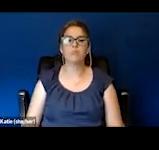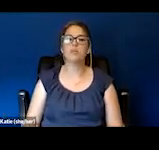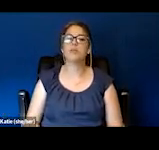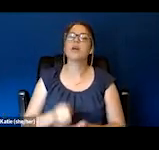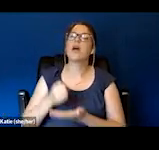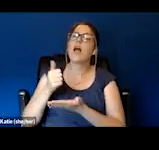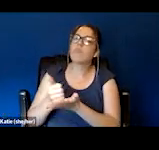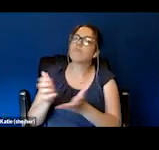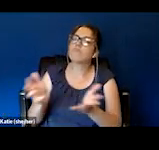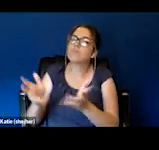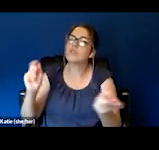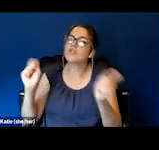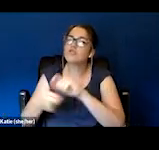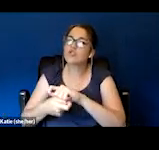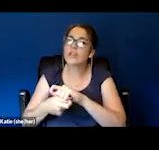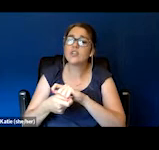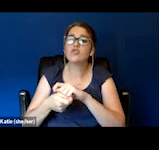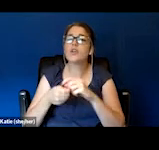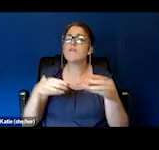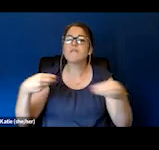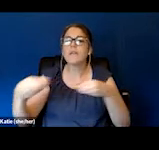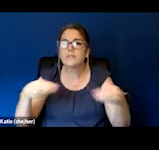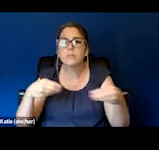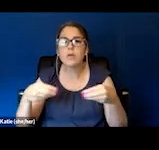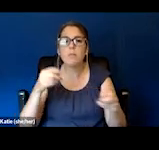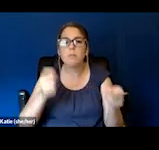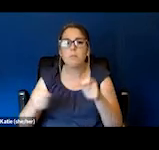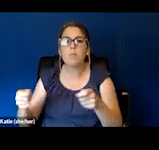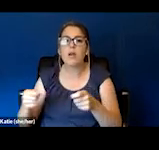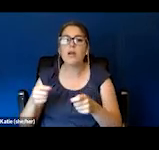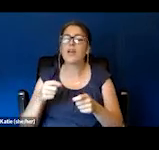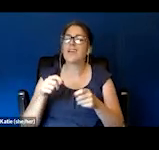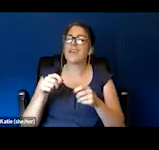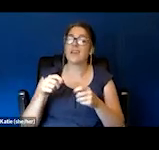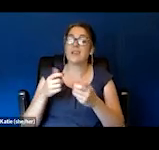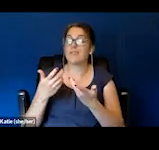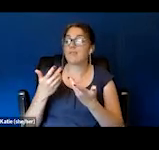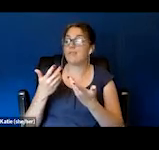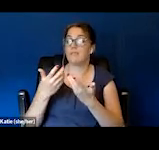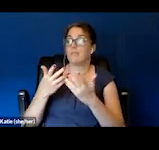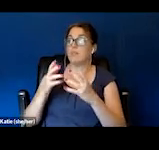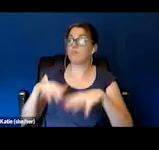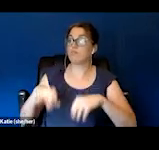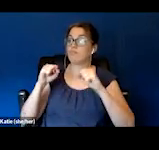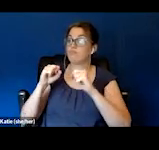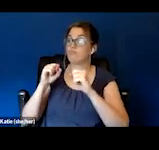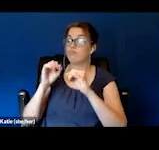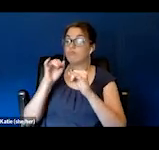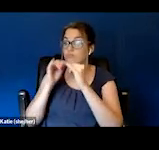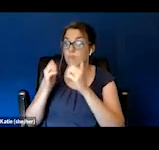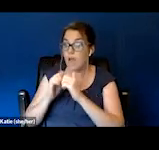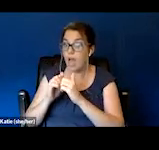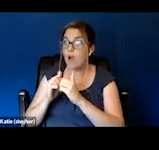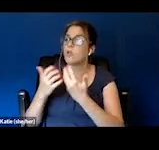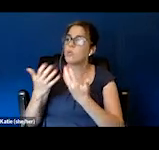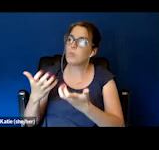and can be positively affected together with trust and conversation. So you can see how this really ties into the SBIRT model